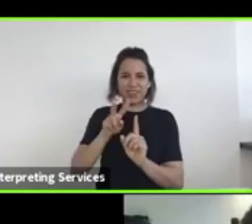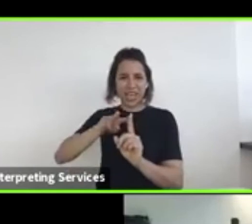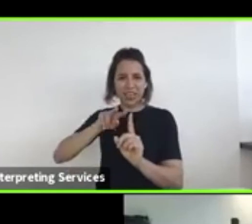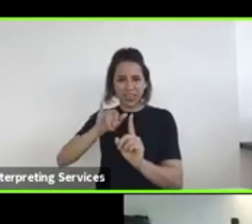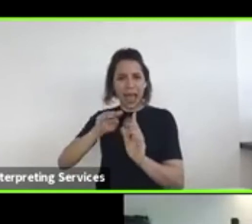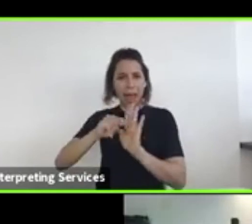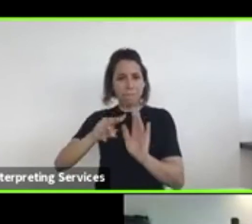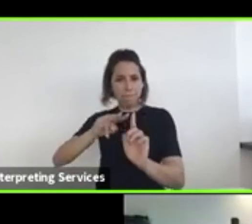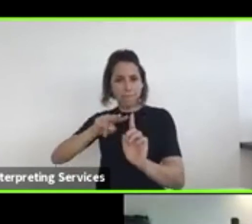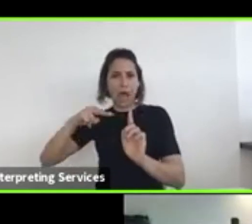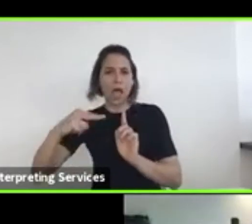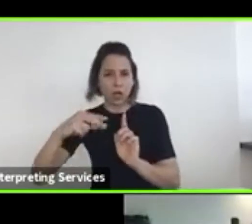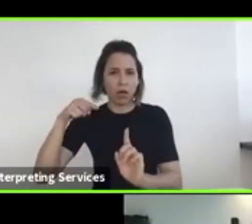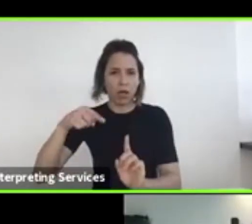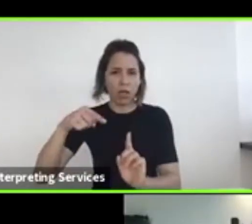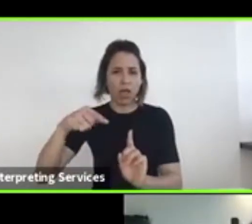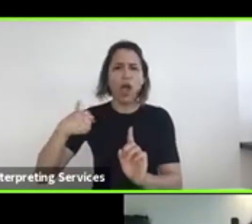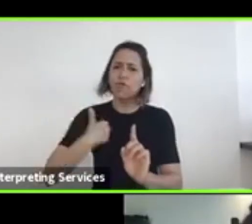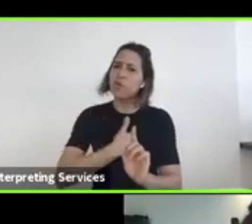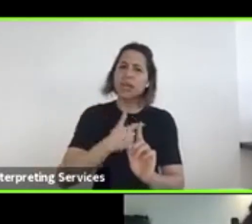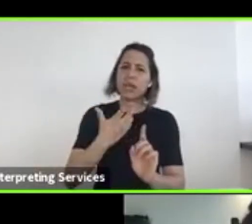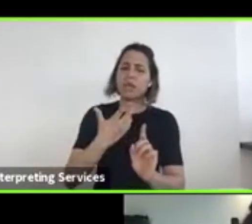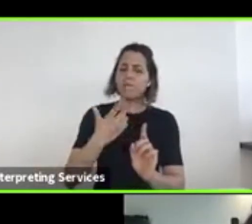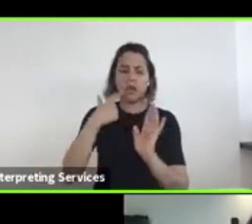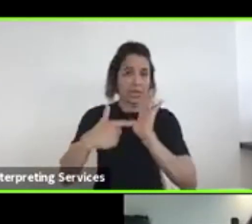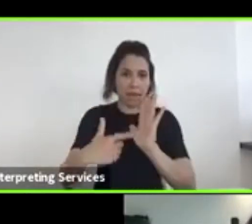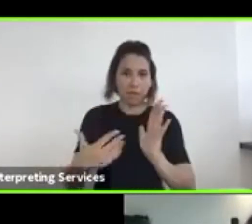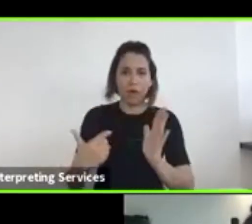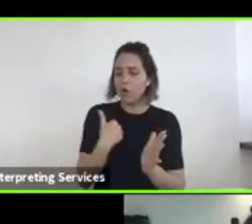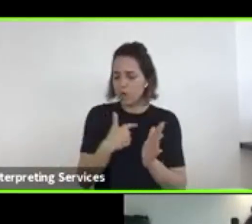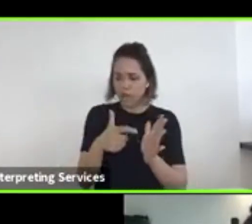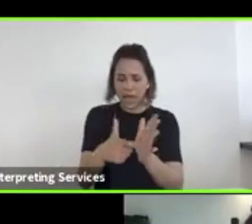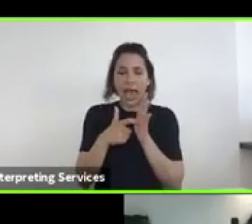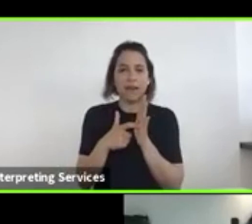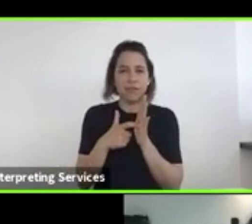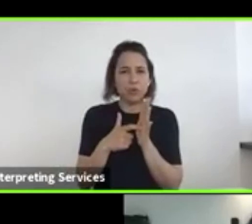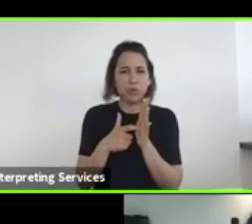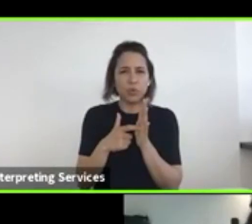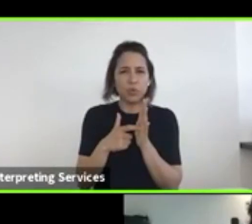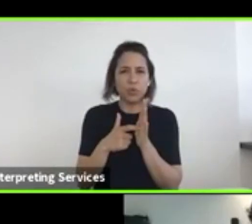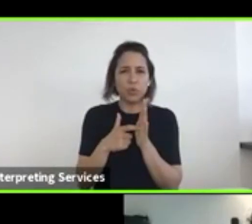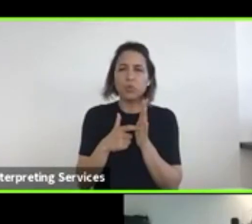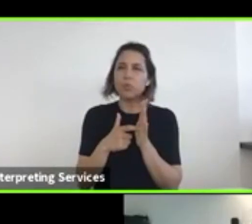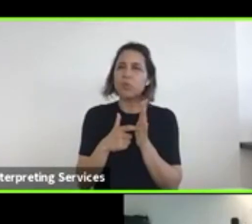WE HAVE TO --... DO -- GIVE THEM WHAT WE DON'T HAVE,